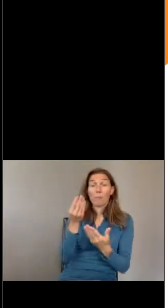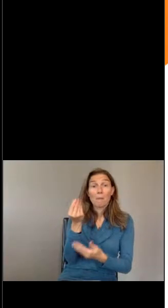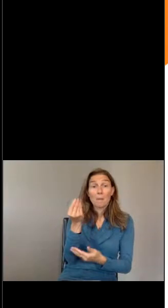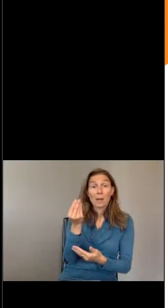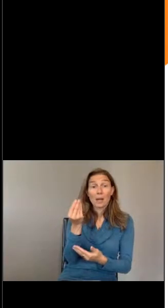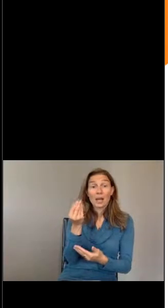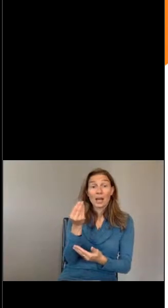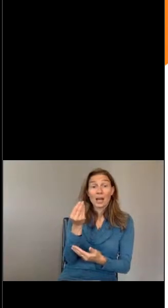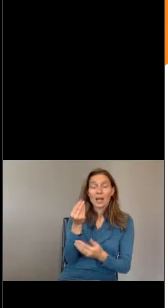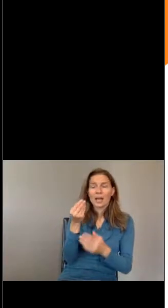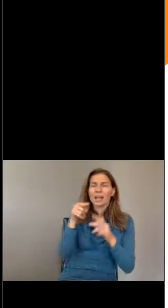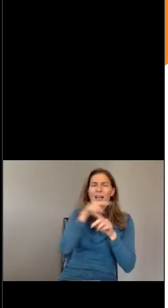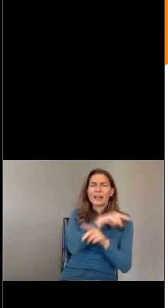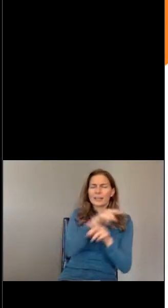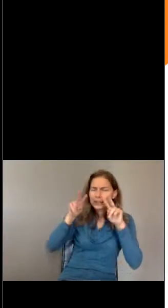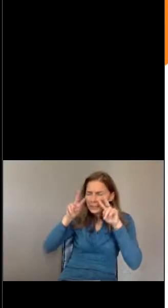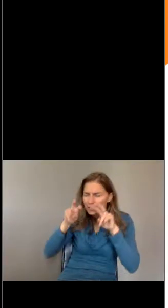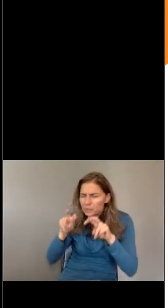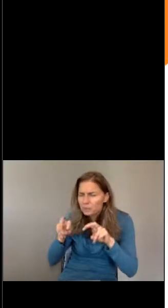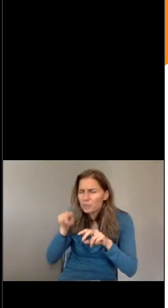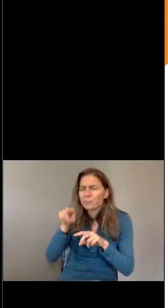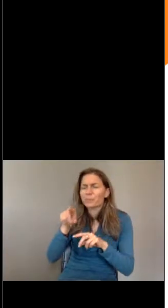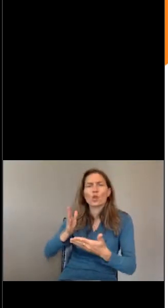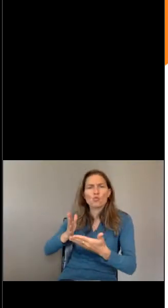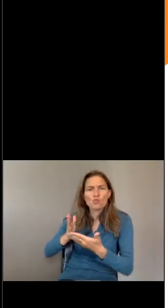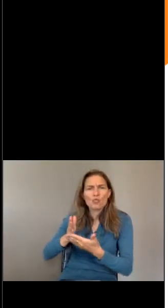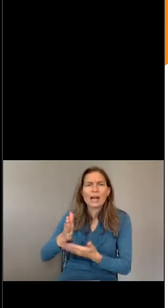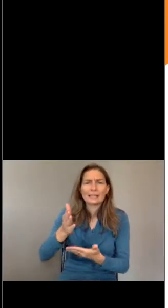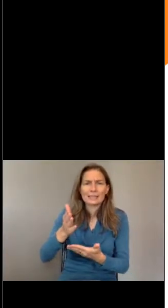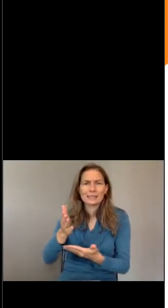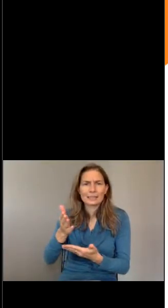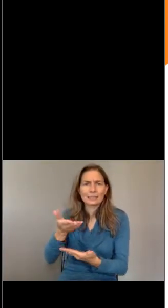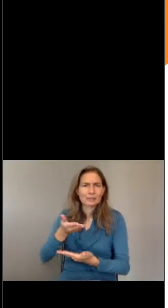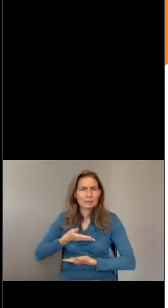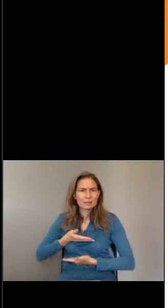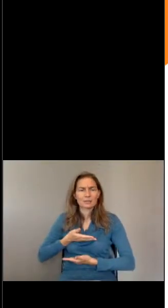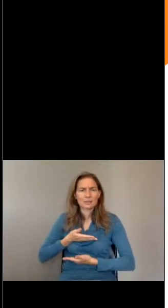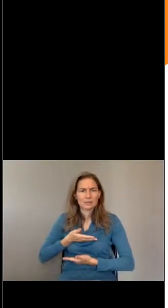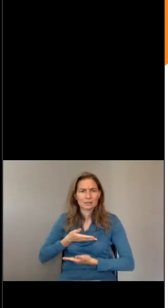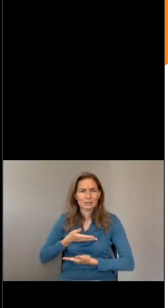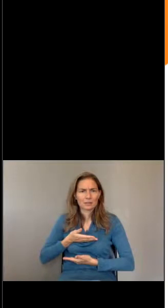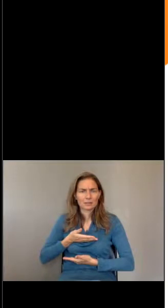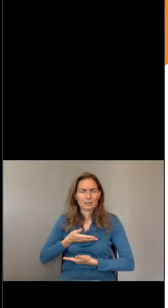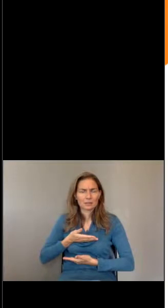in the terms of right-based approach. And seeing that how these schemes can make sure